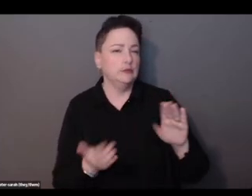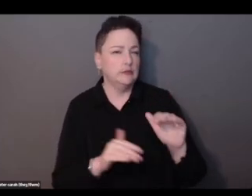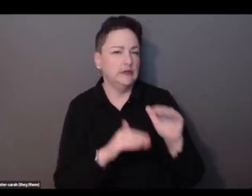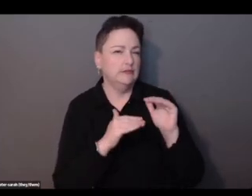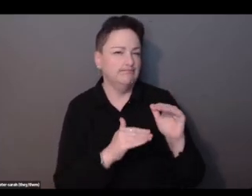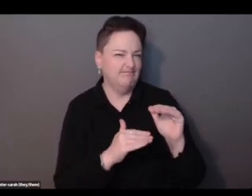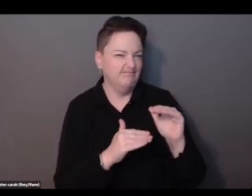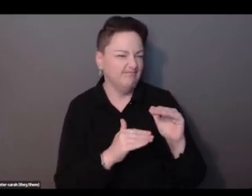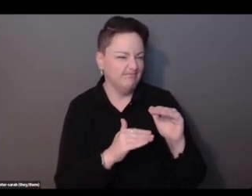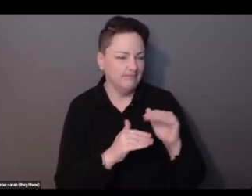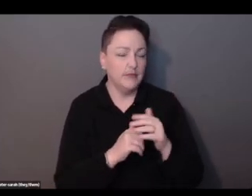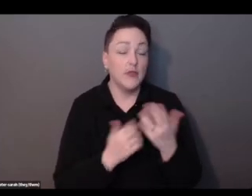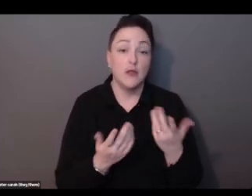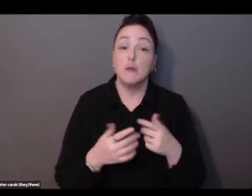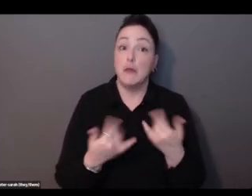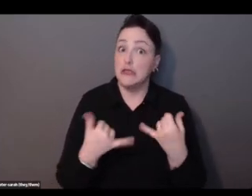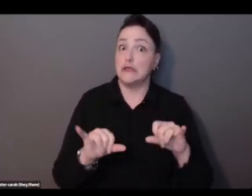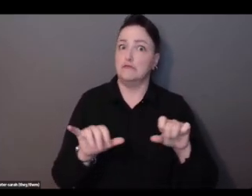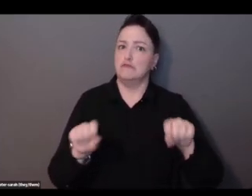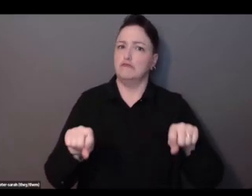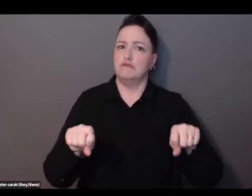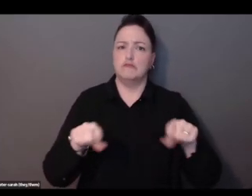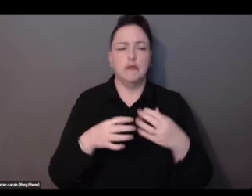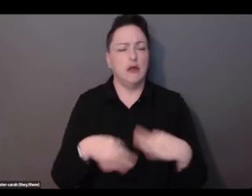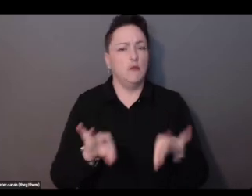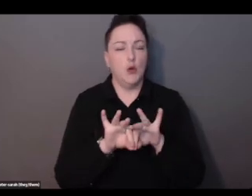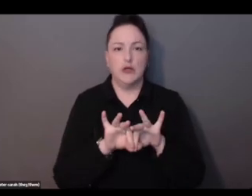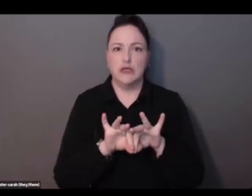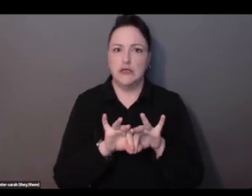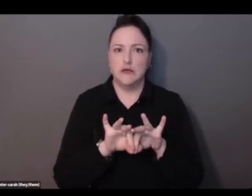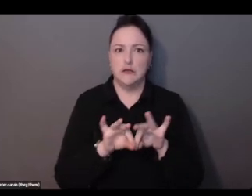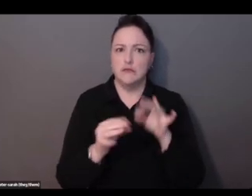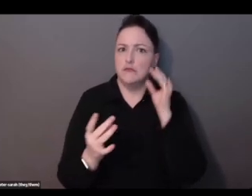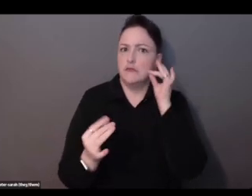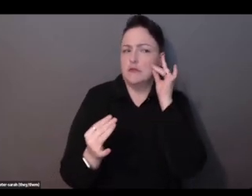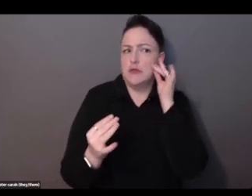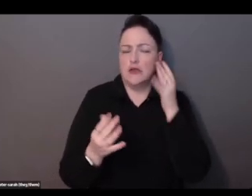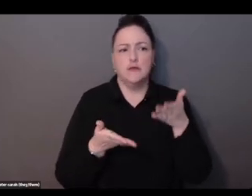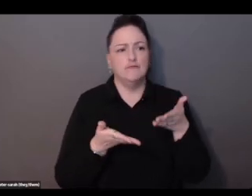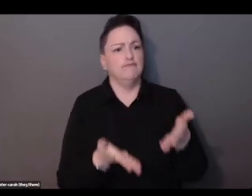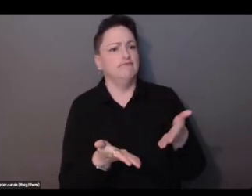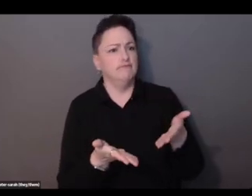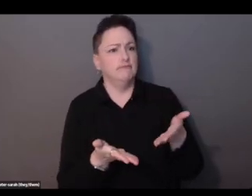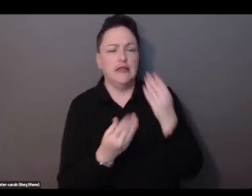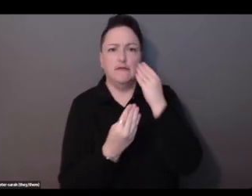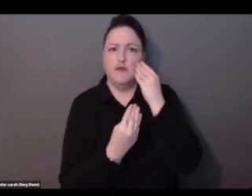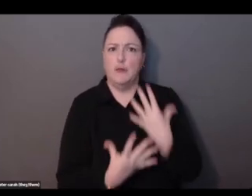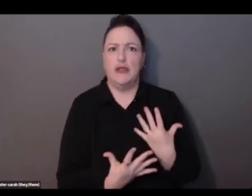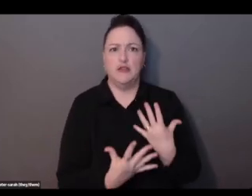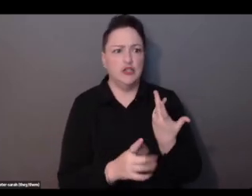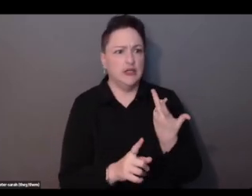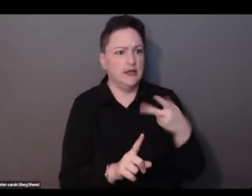thinking about how does this vary for people with IDD or physical disabilities